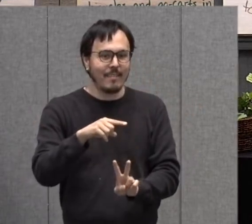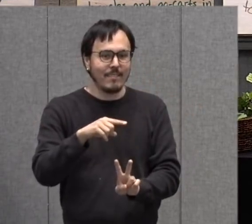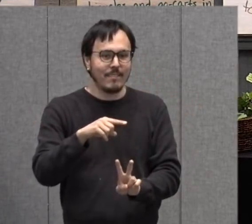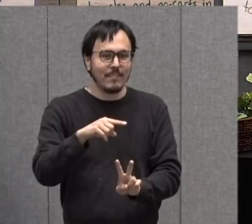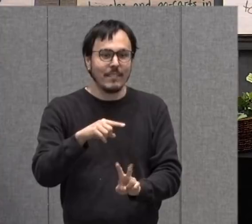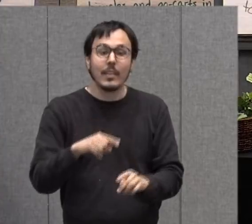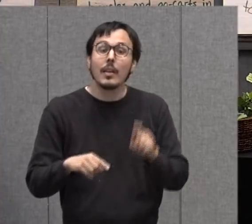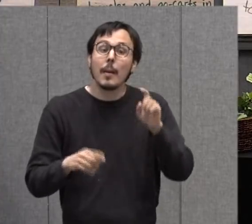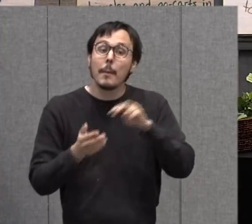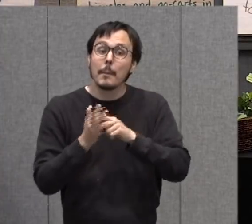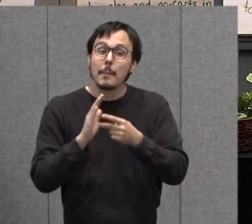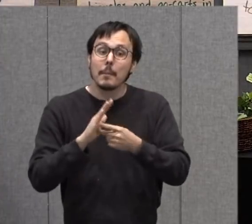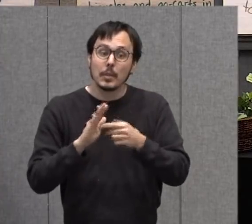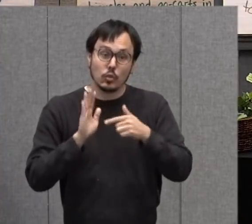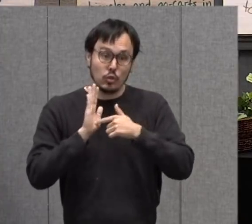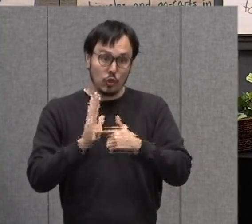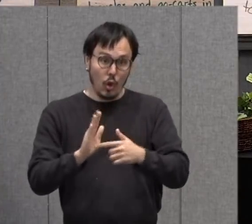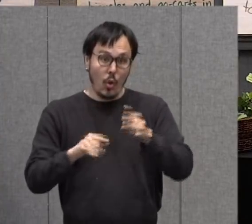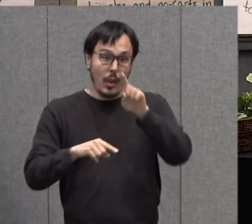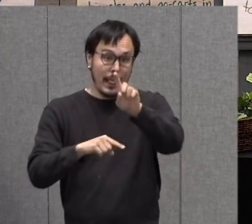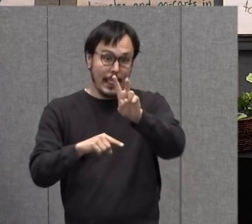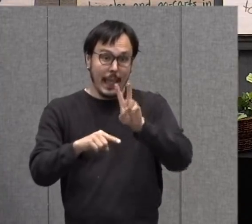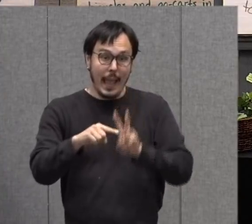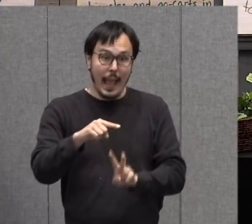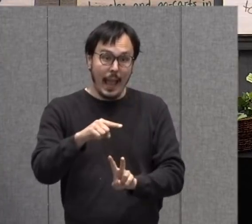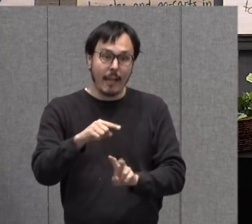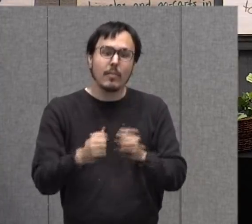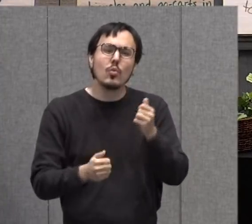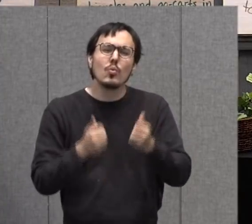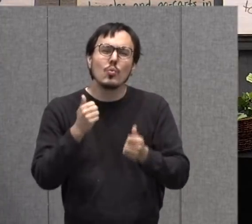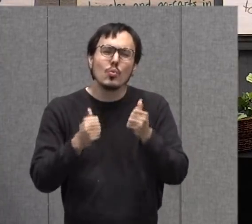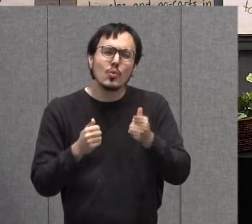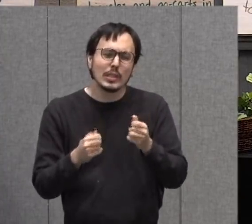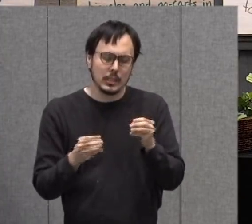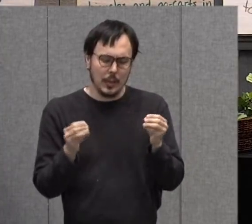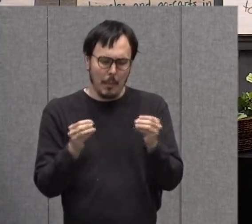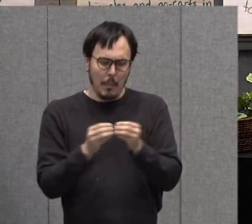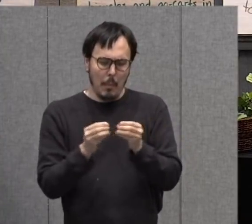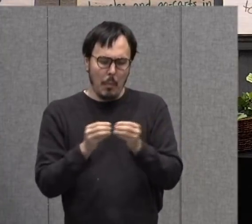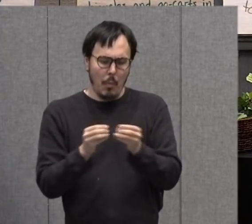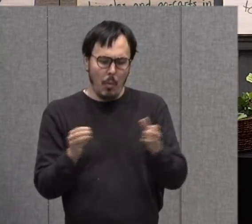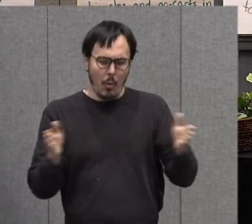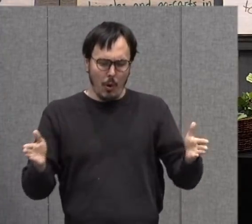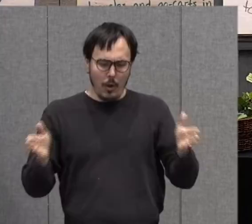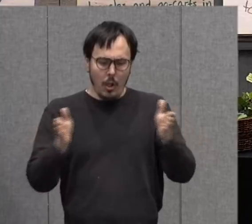and then we have to say which of it is nearer and then explain.